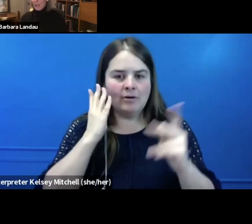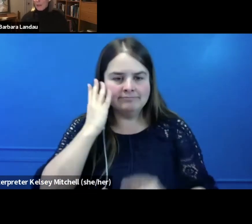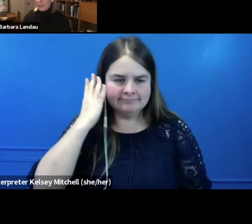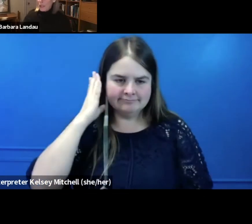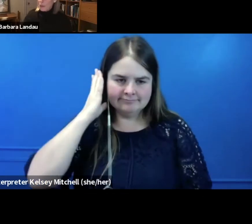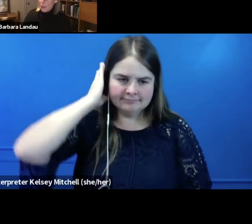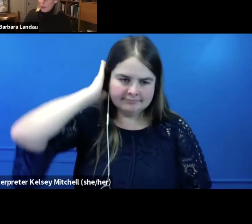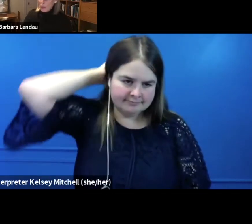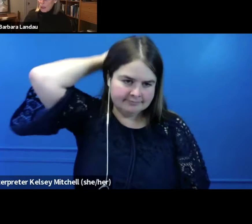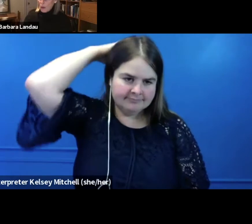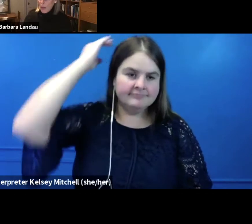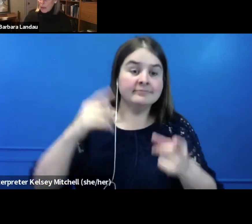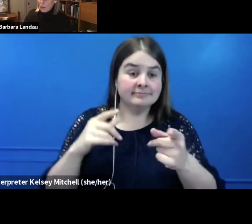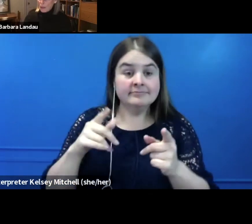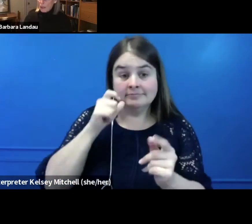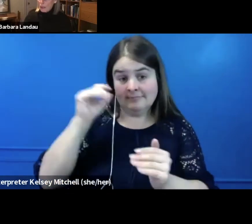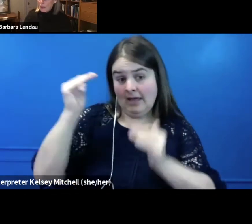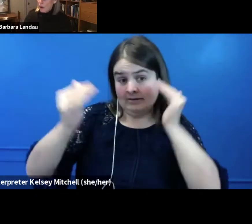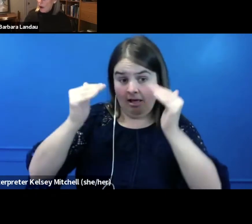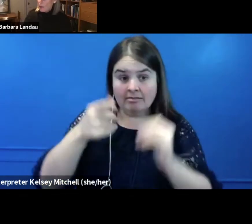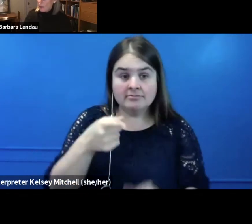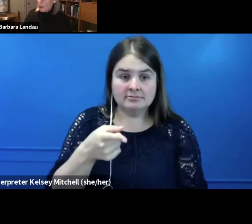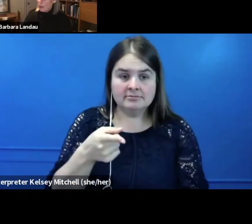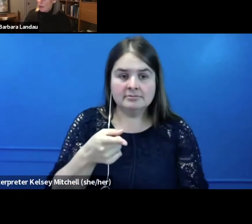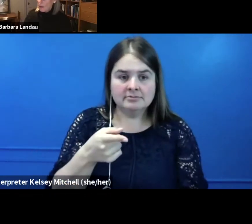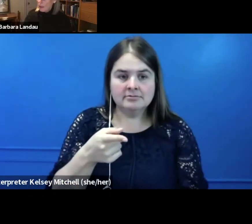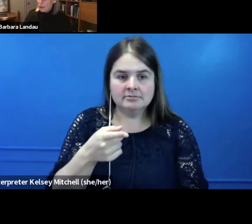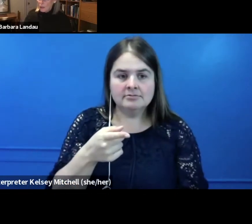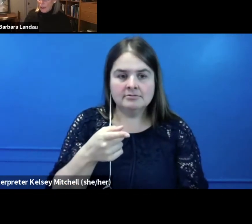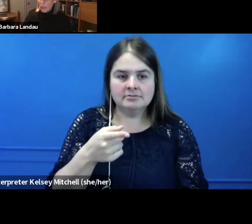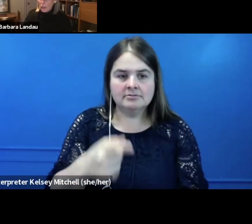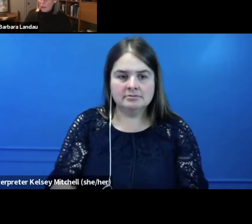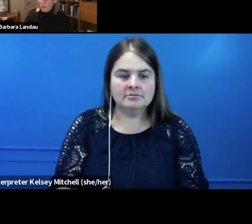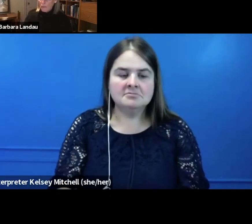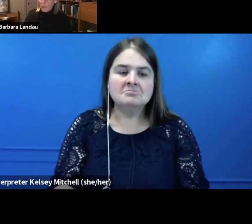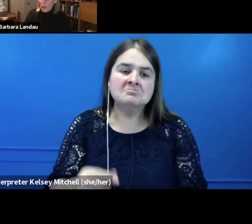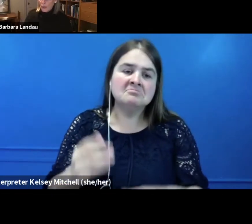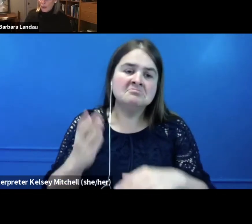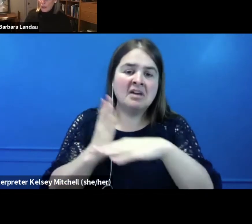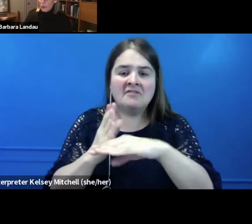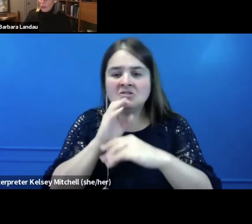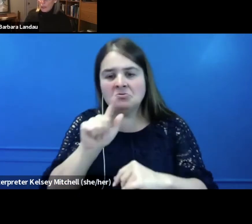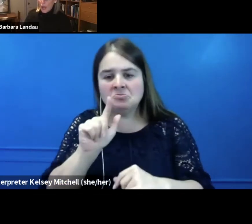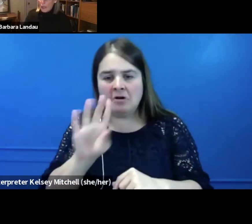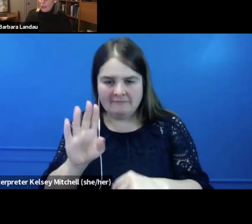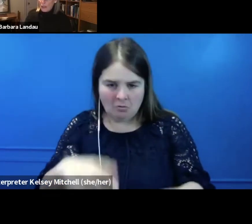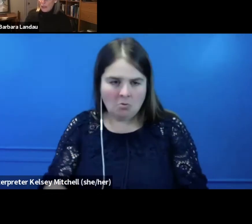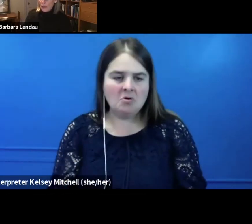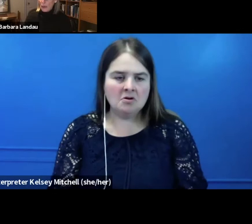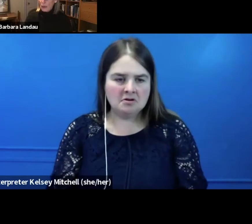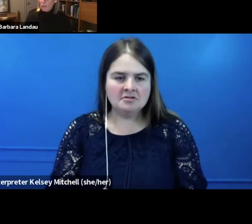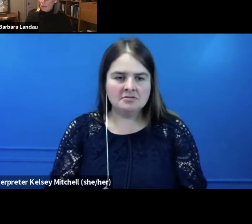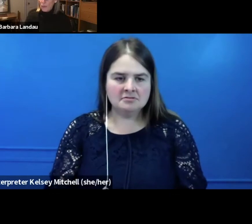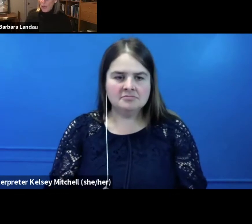this is with william syndrome adults almost 24 years of age these are the